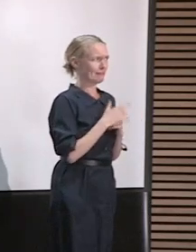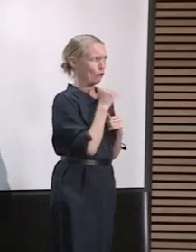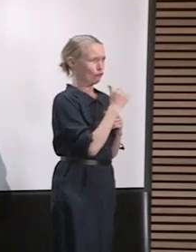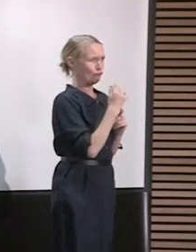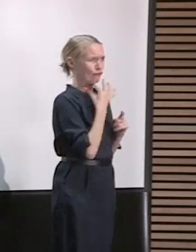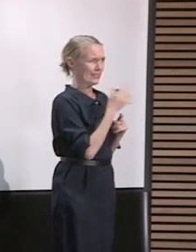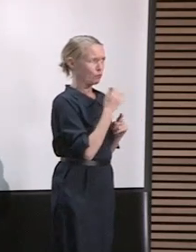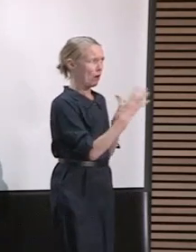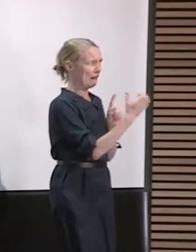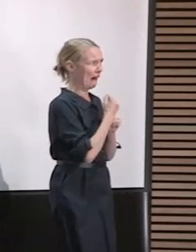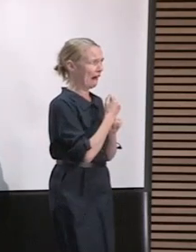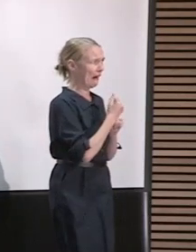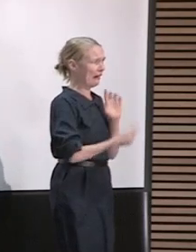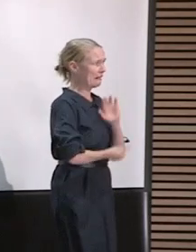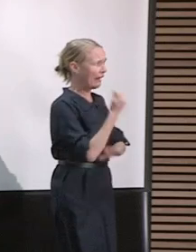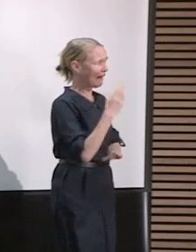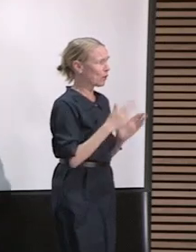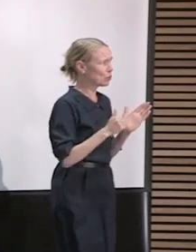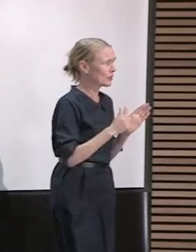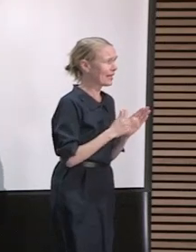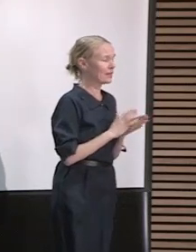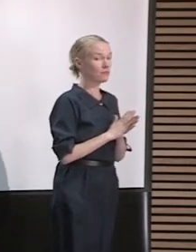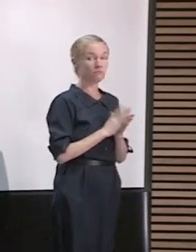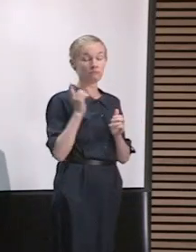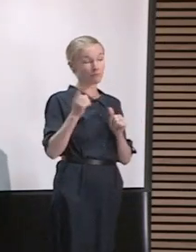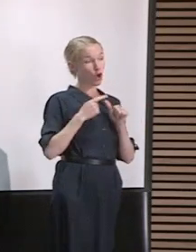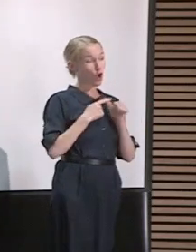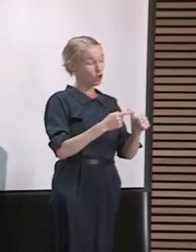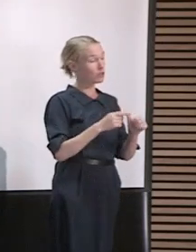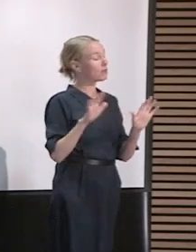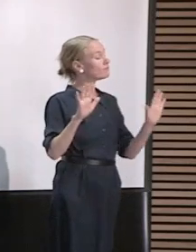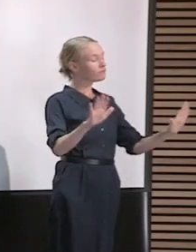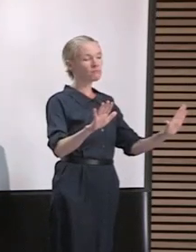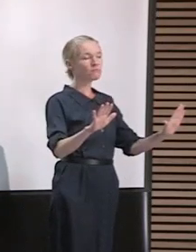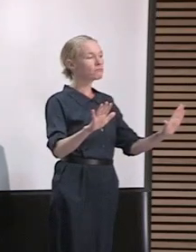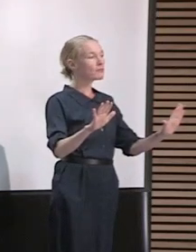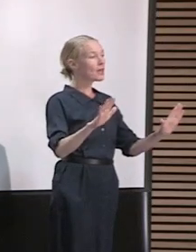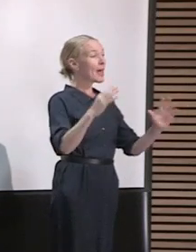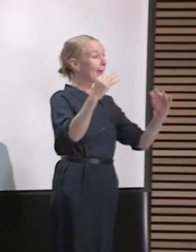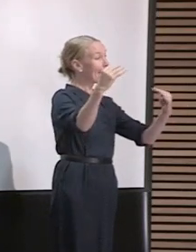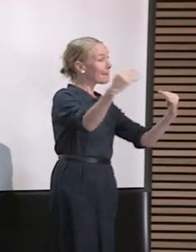using any information that we collect through testing for immigration purposes. So if people are here on an expired